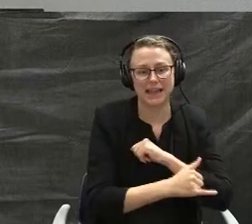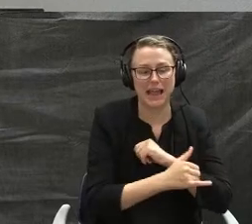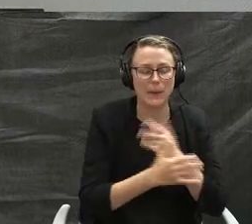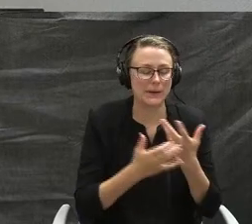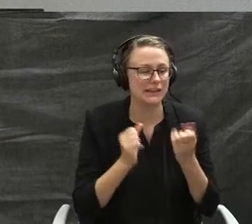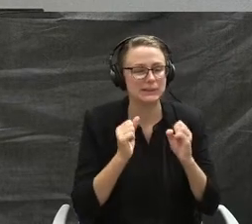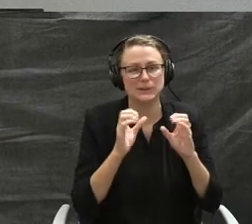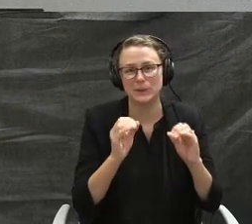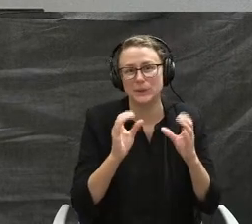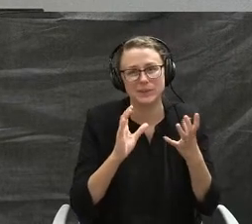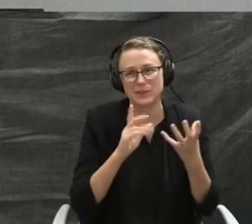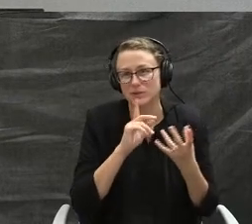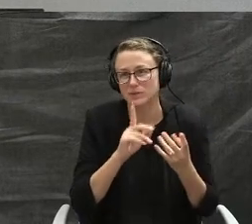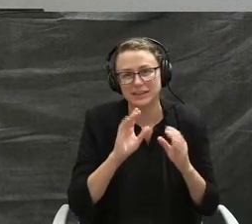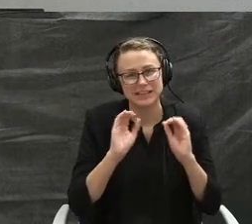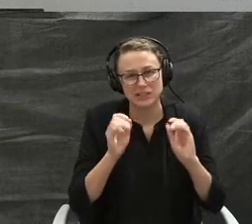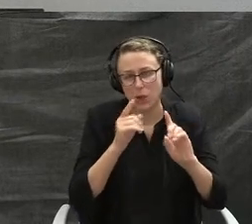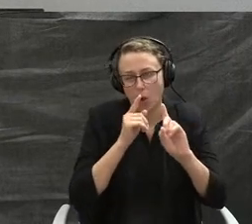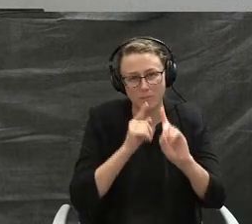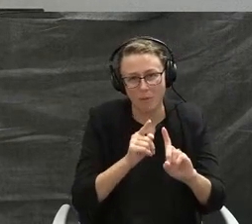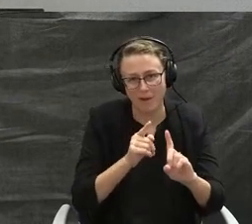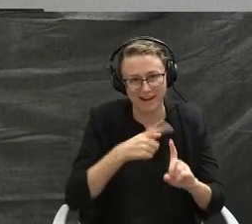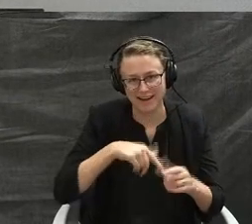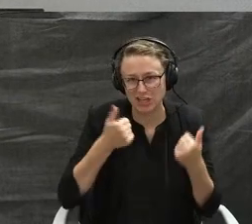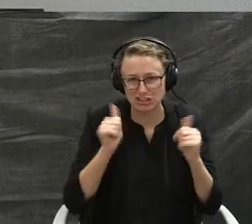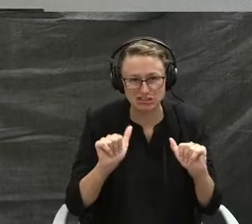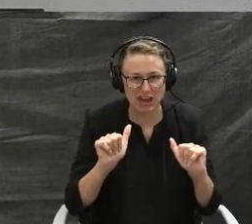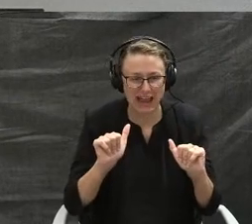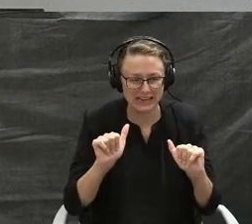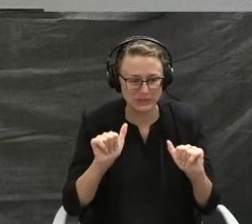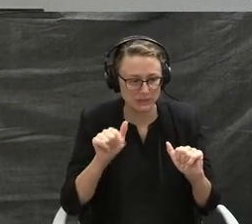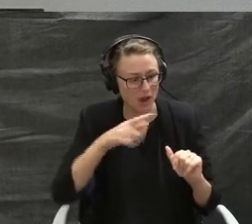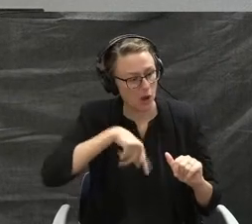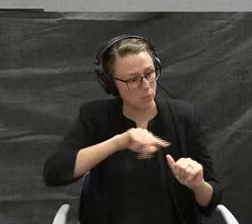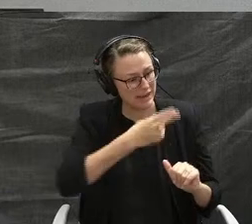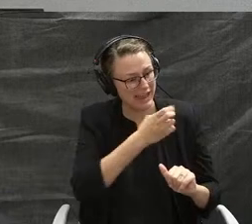Hennepin County district. We're going to work on trying to get